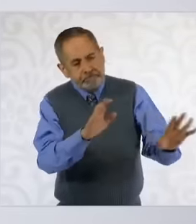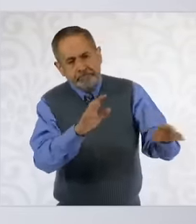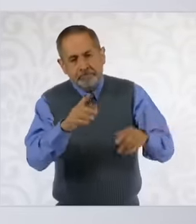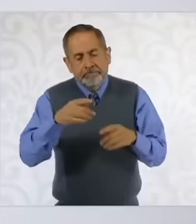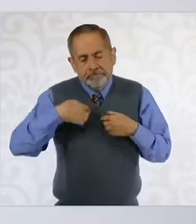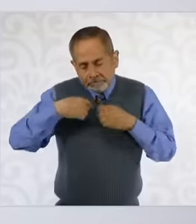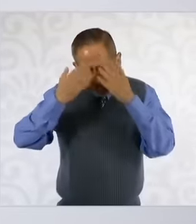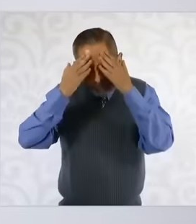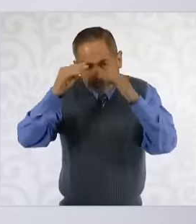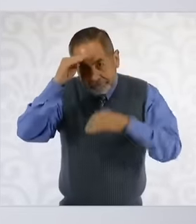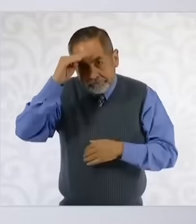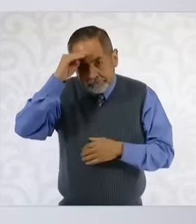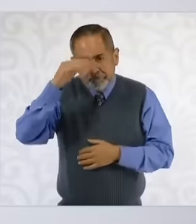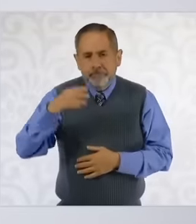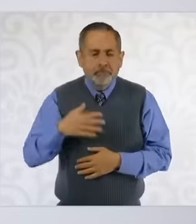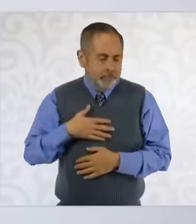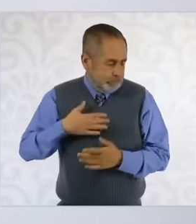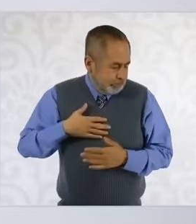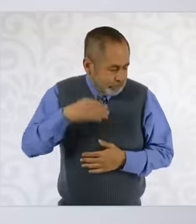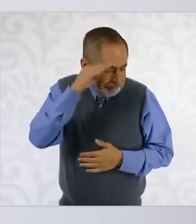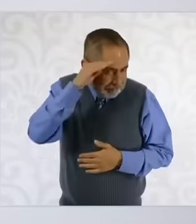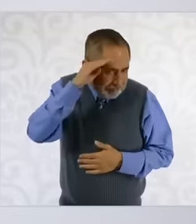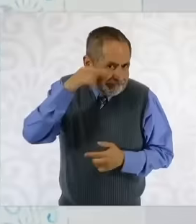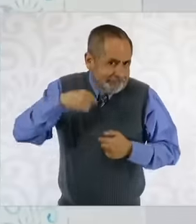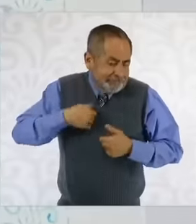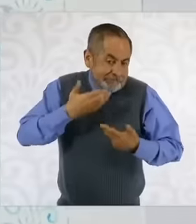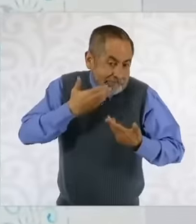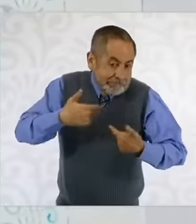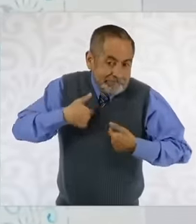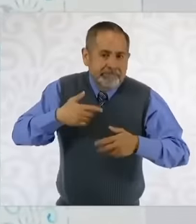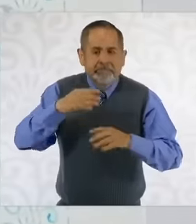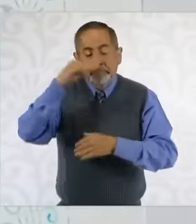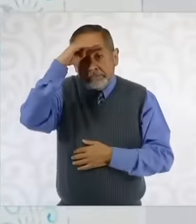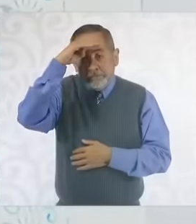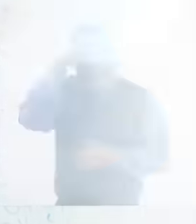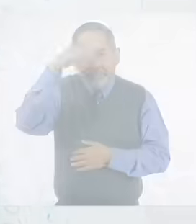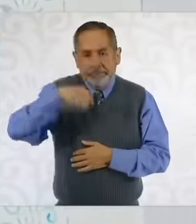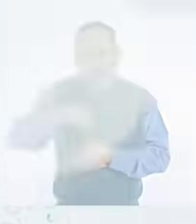to the president of the supreme court of justice of the nation Norma Lucía